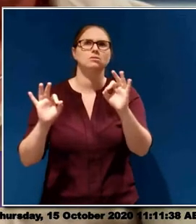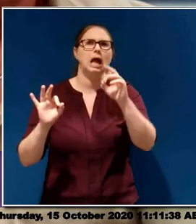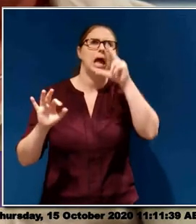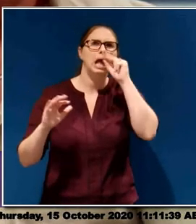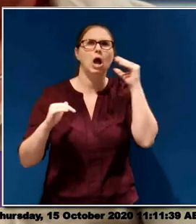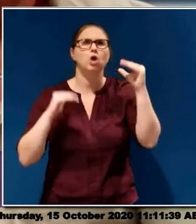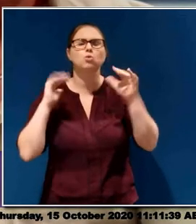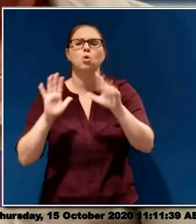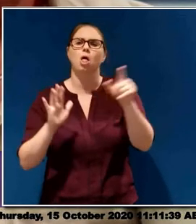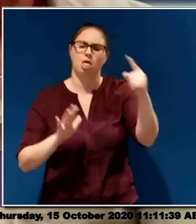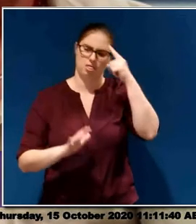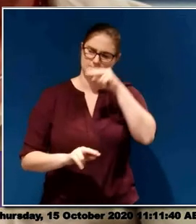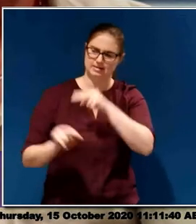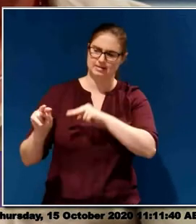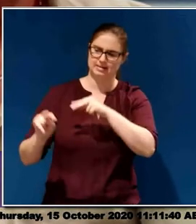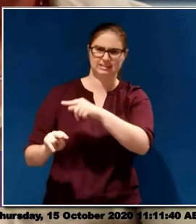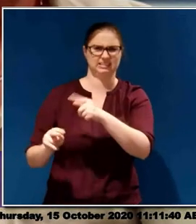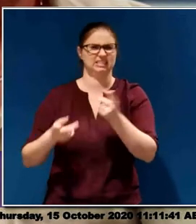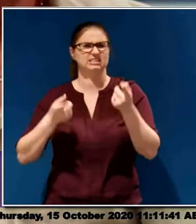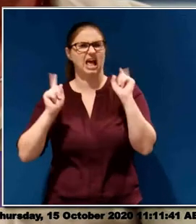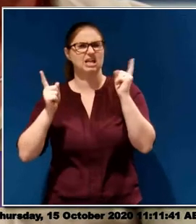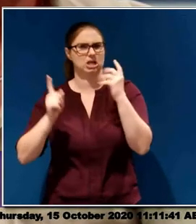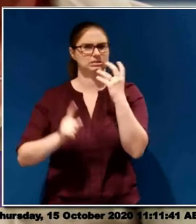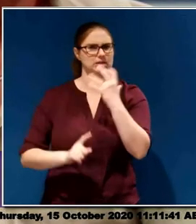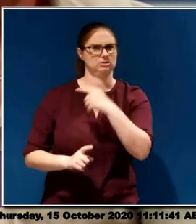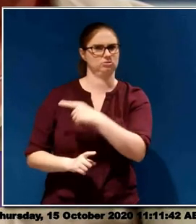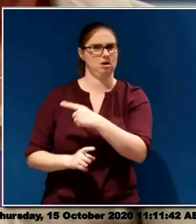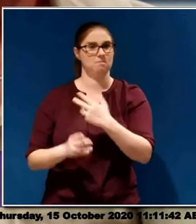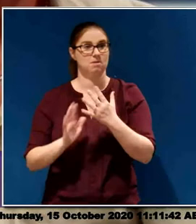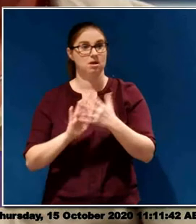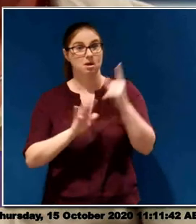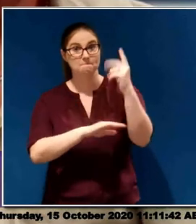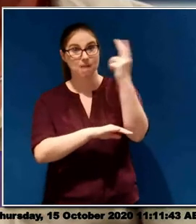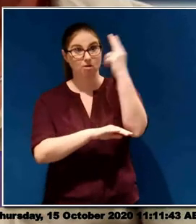I could have been a danger to the paramedics, so they were accompanied